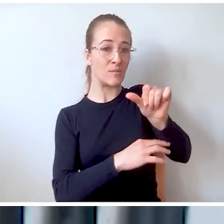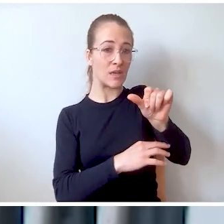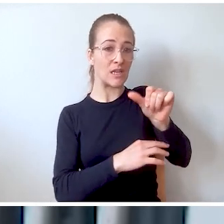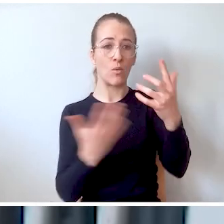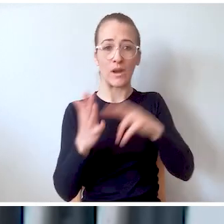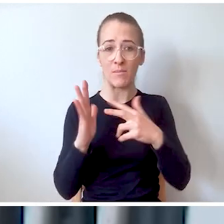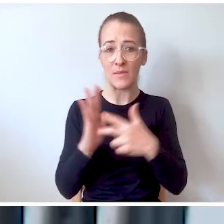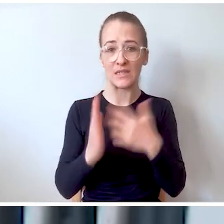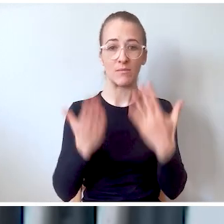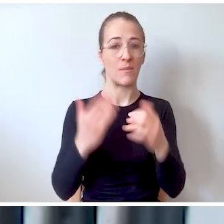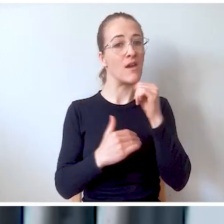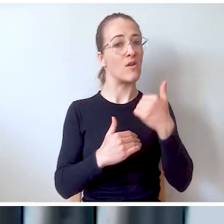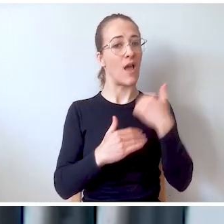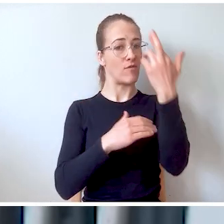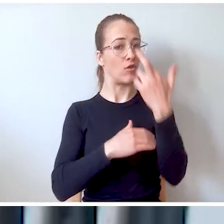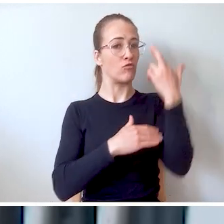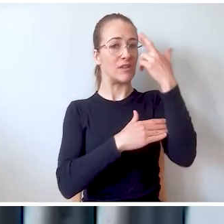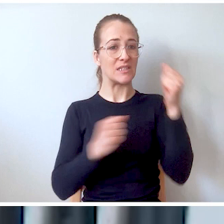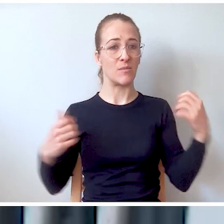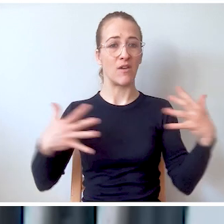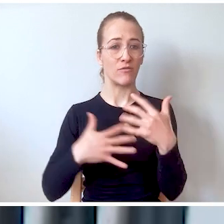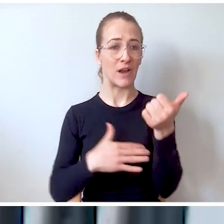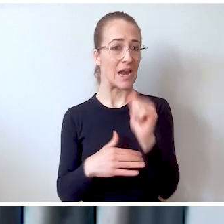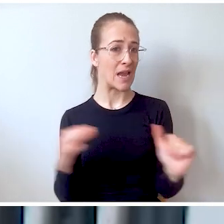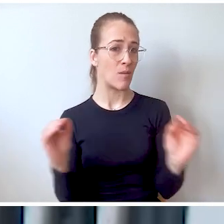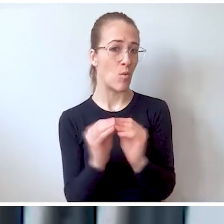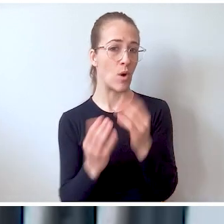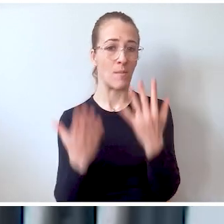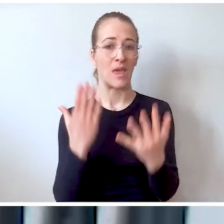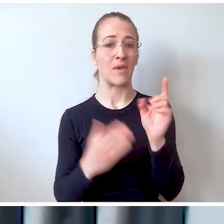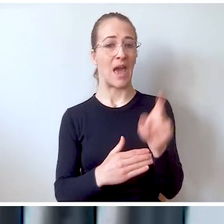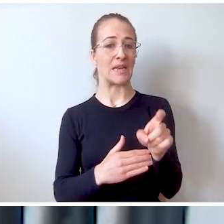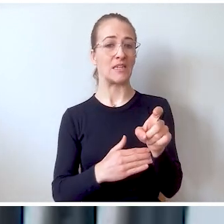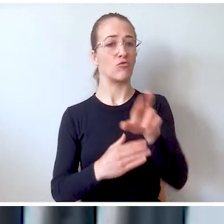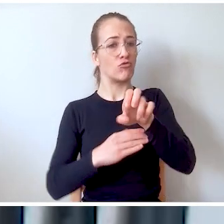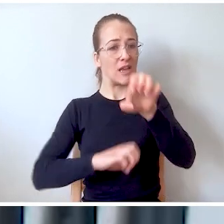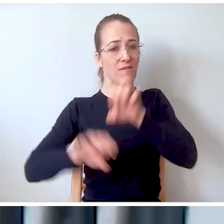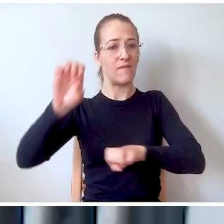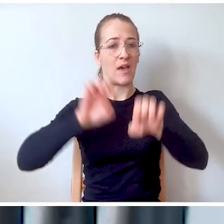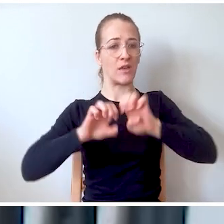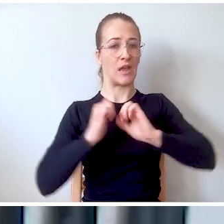and maybe I don't have a reason to be afraid of it. Maybe I need to reevaluate how I appreciate